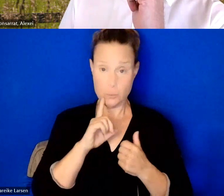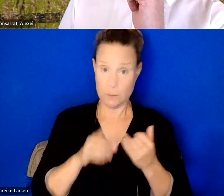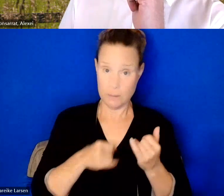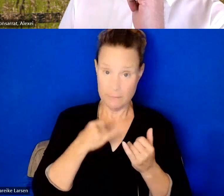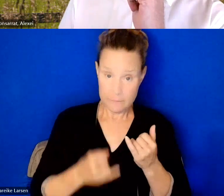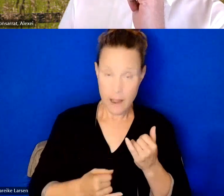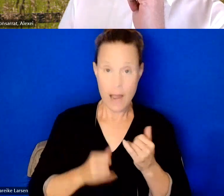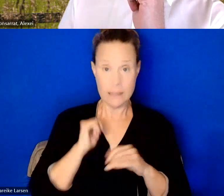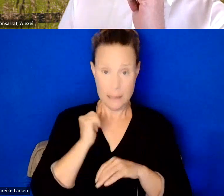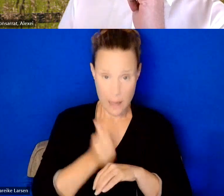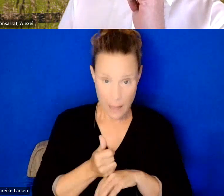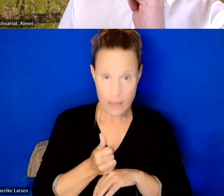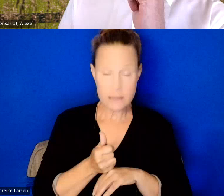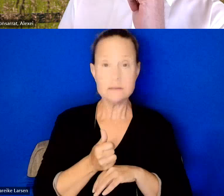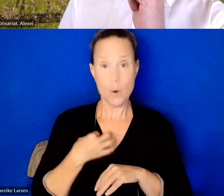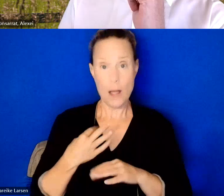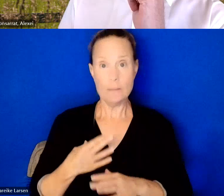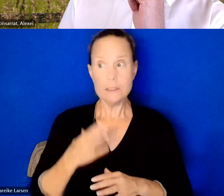applicants know what they need to apply for?